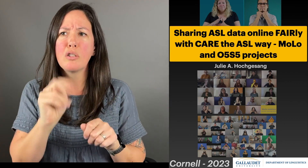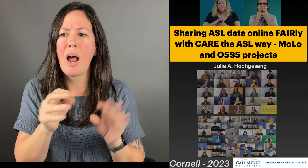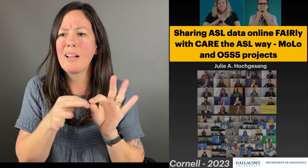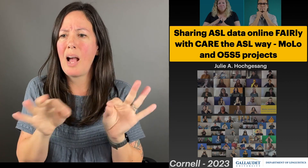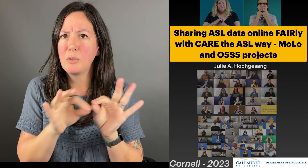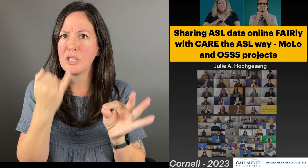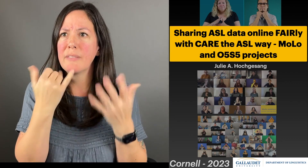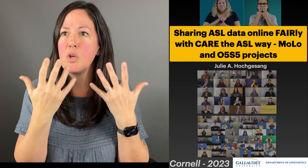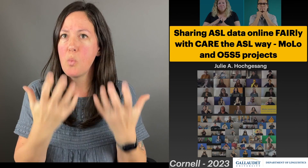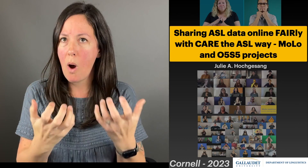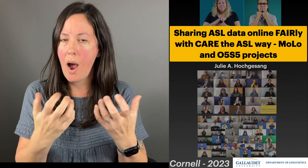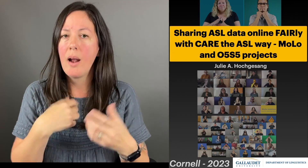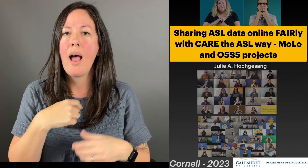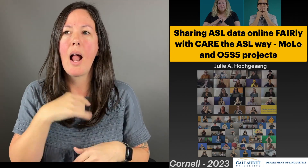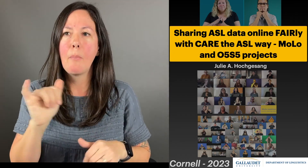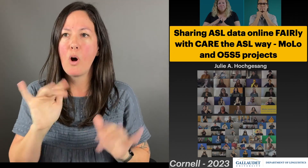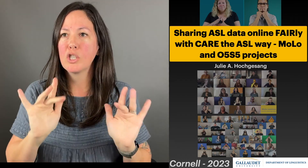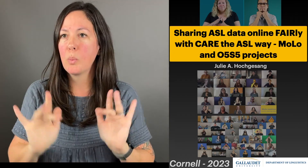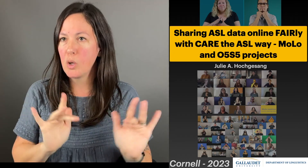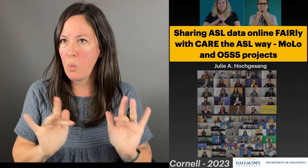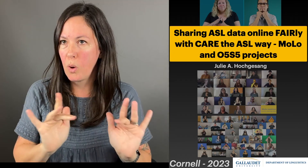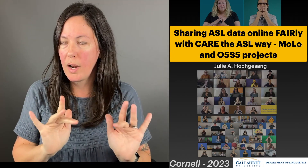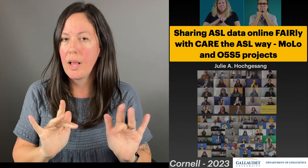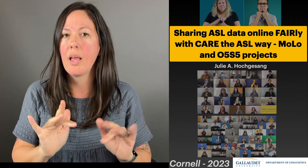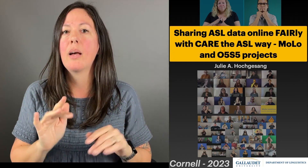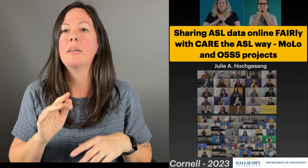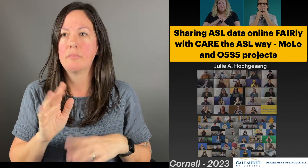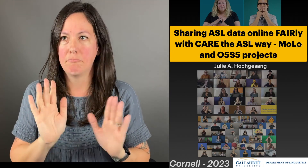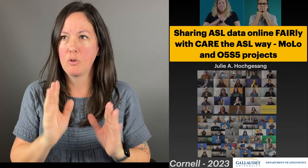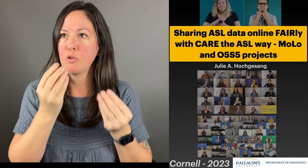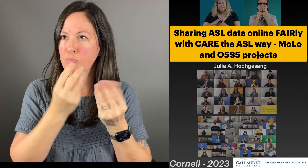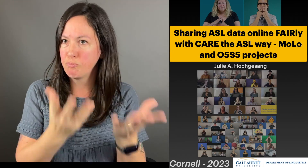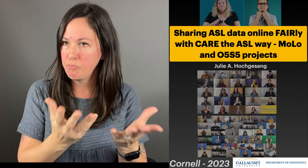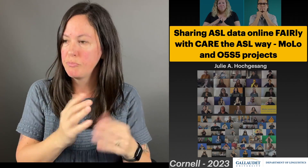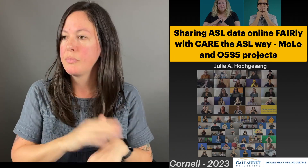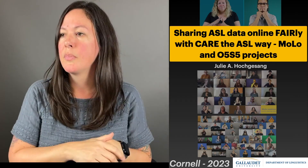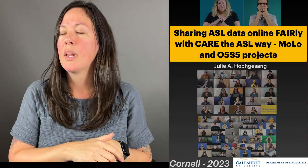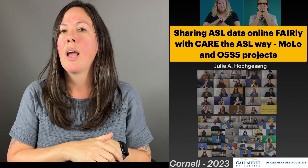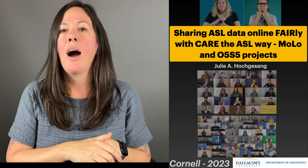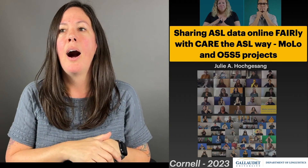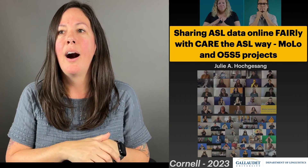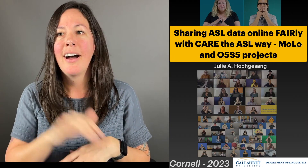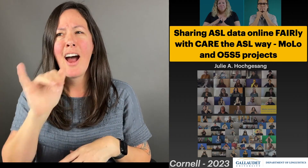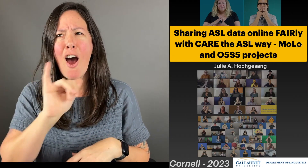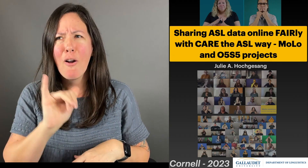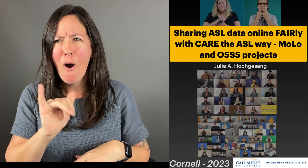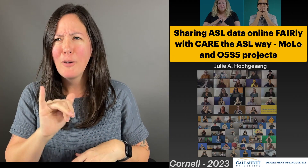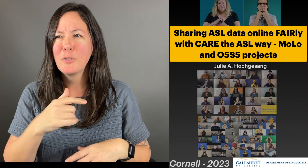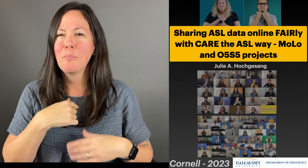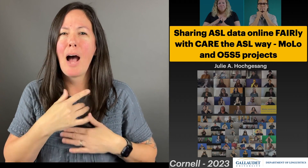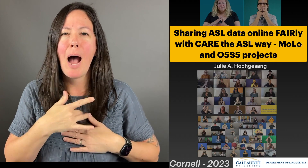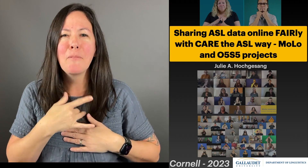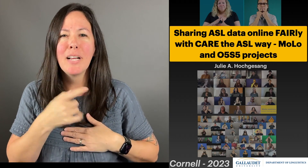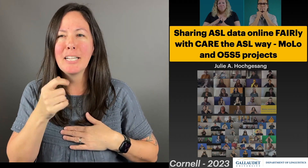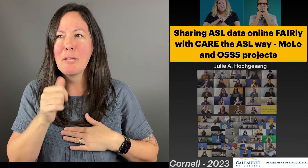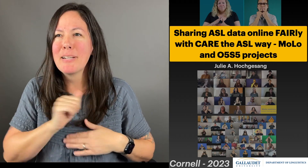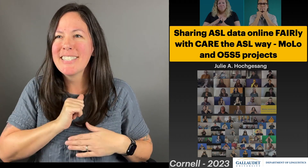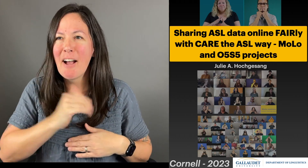Okay, great also you can turn on captions if want. Just letting you know, we're recording.